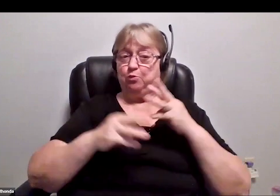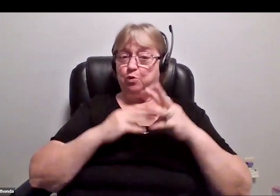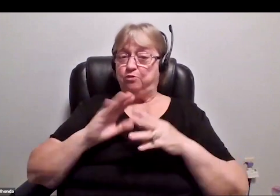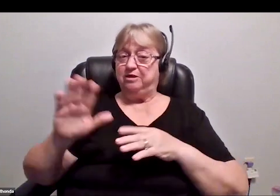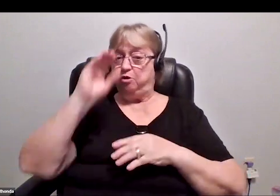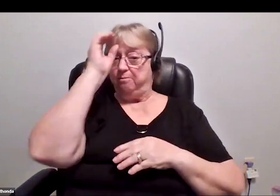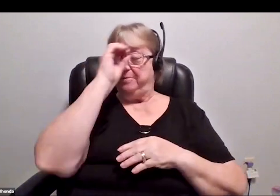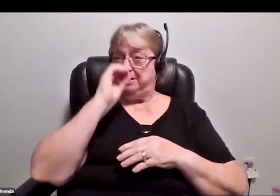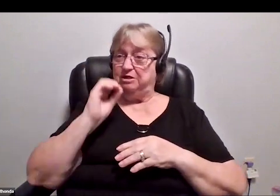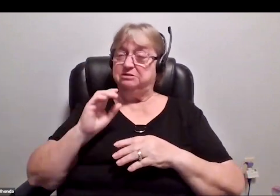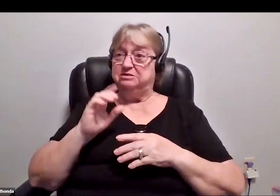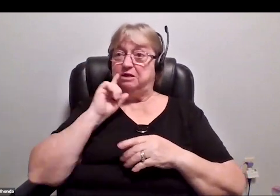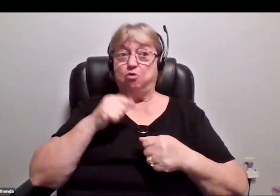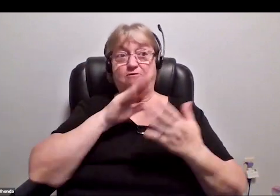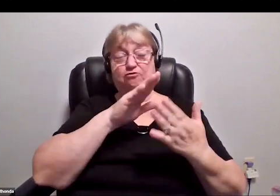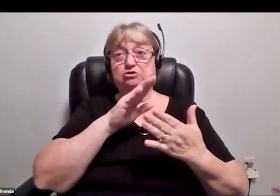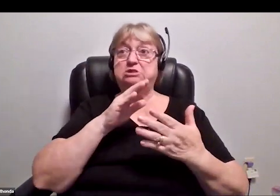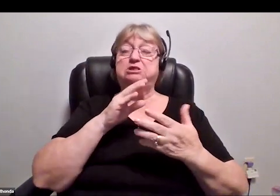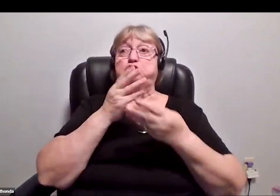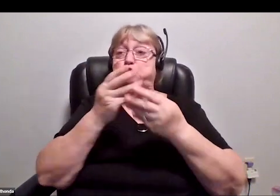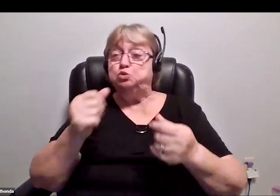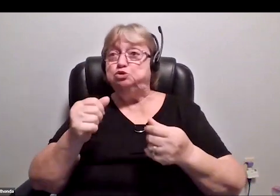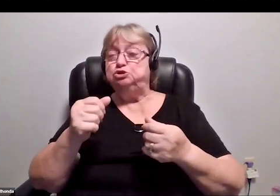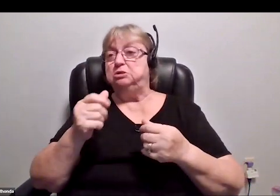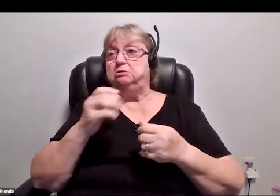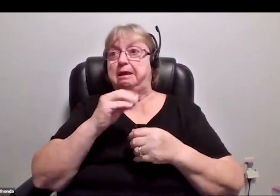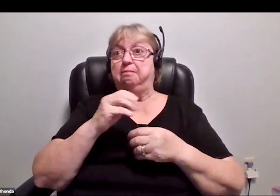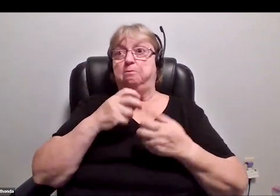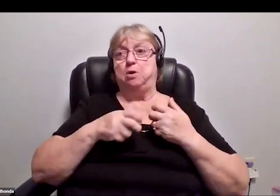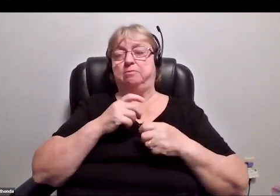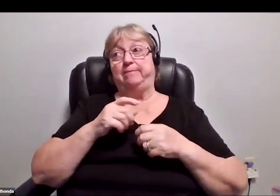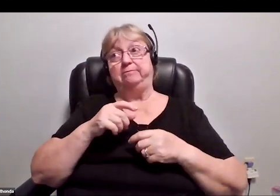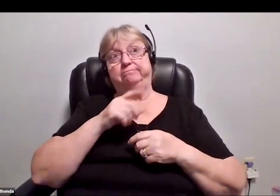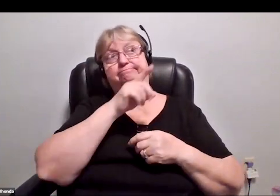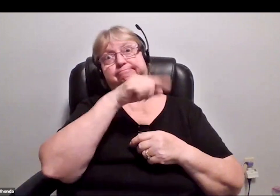and they consider it a problem of disability. Being disabled by itself is not a problem,